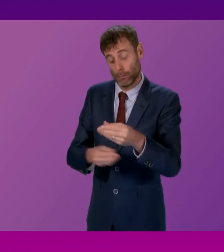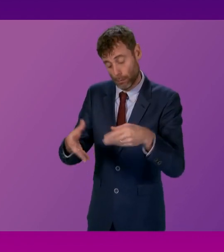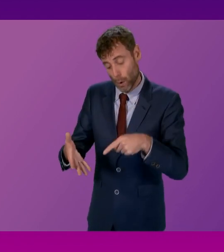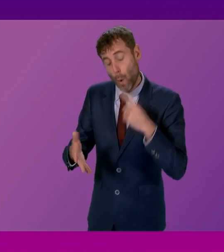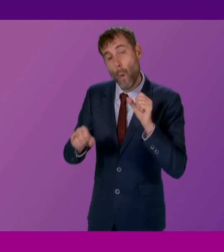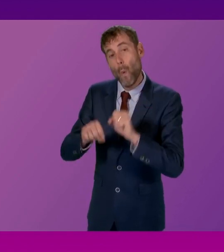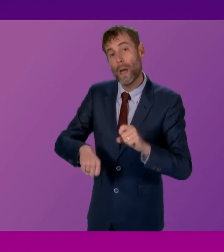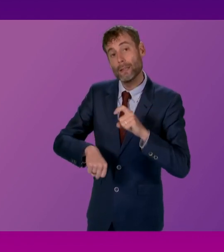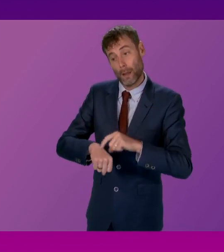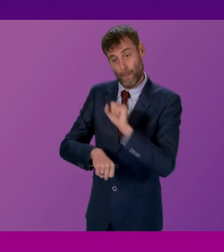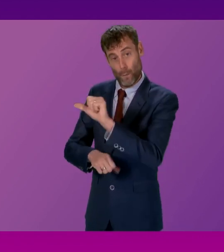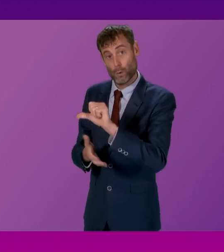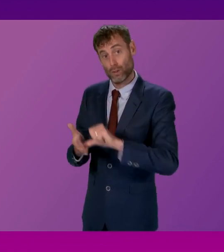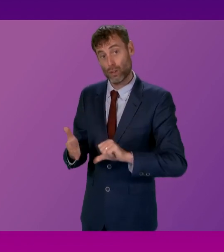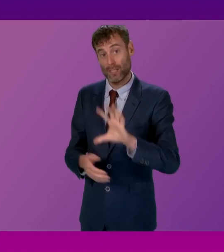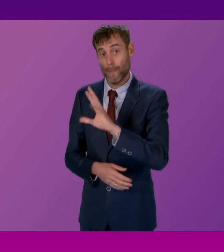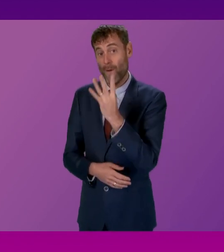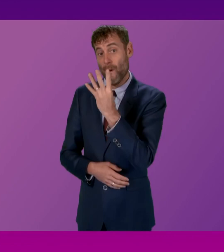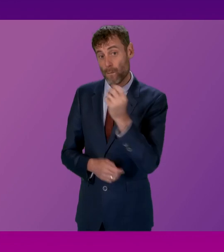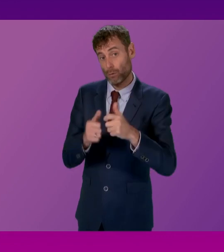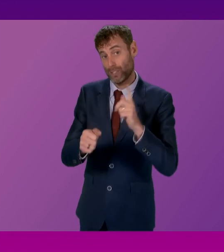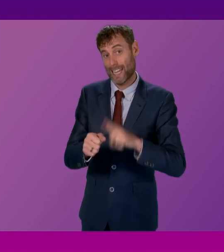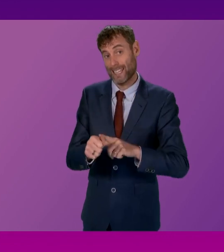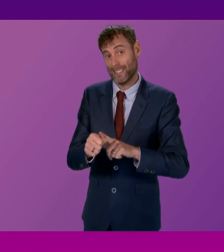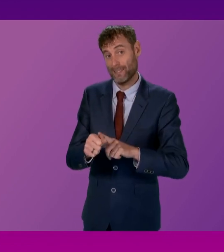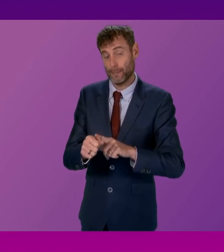wait time for that surgery is nearly 400 days in Greater Glasgow and Clyde.